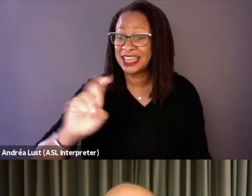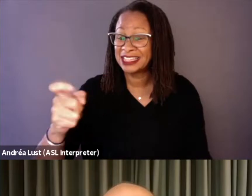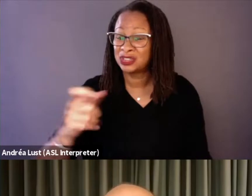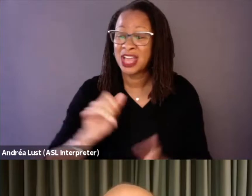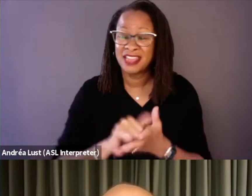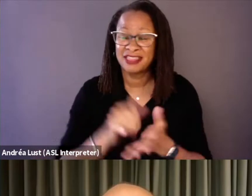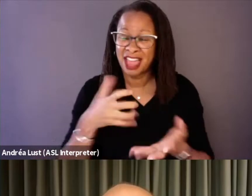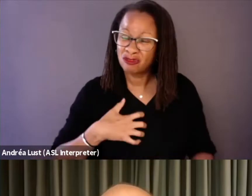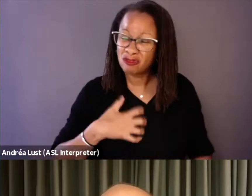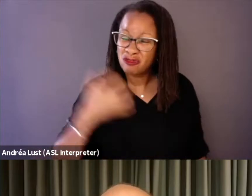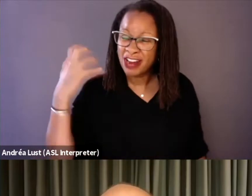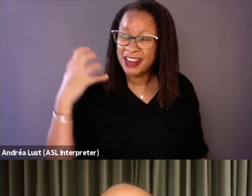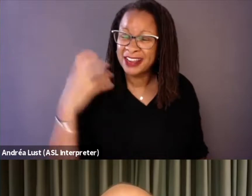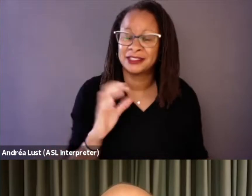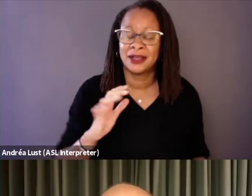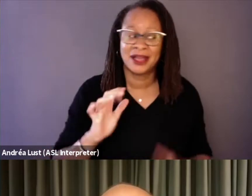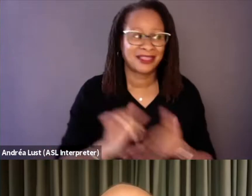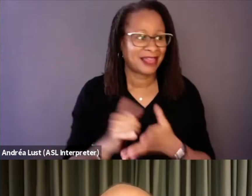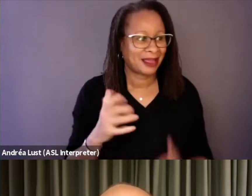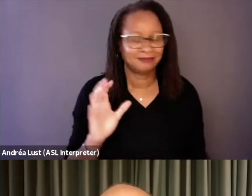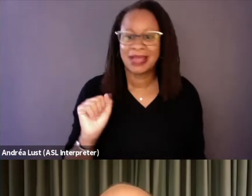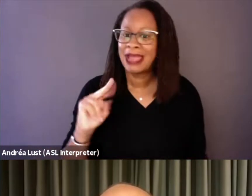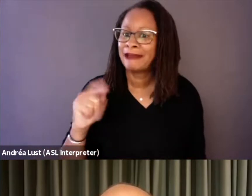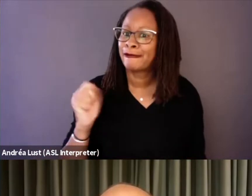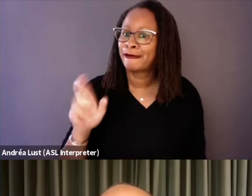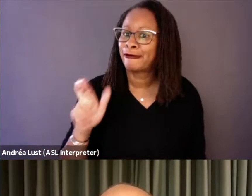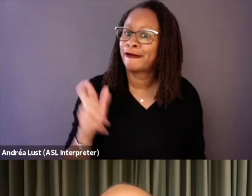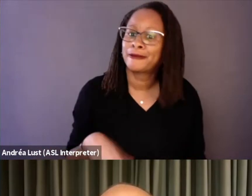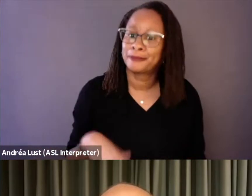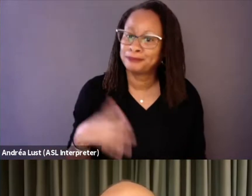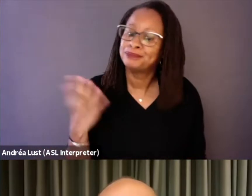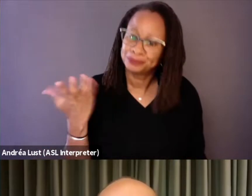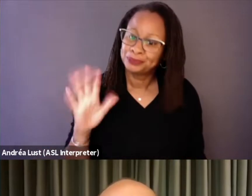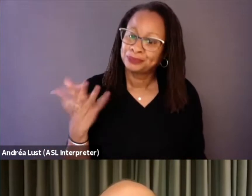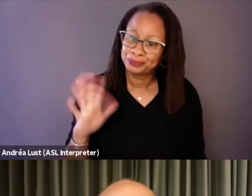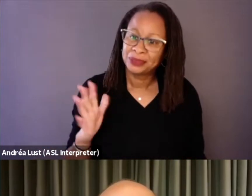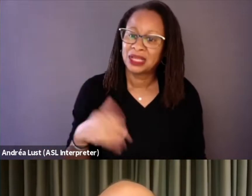I suppose in a way he was the angriest at the time.